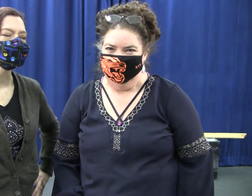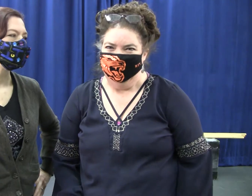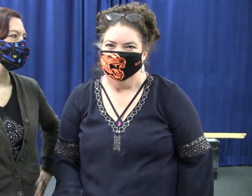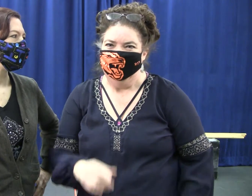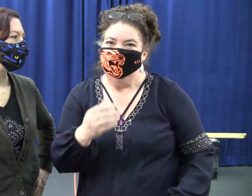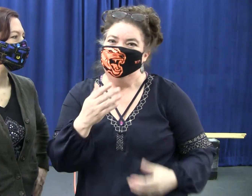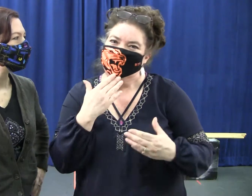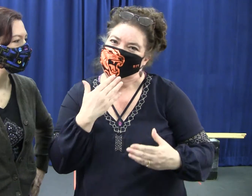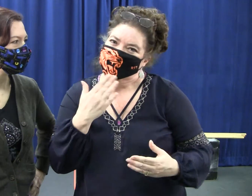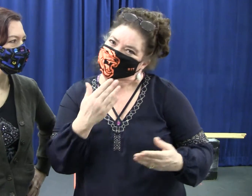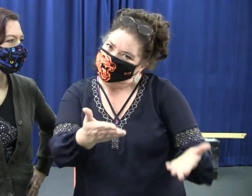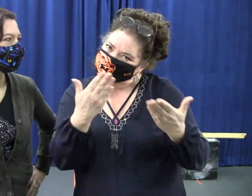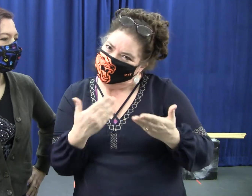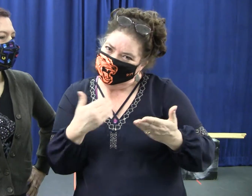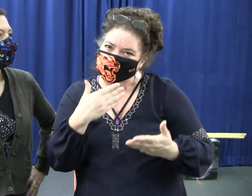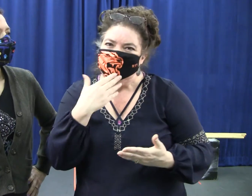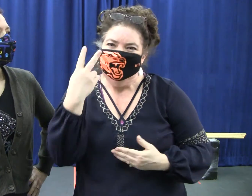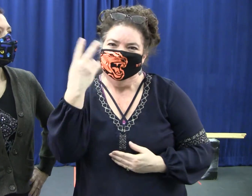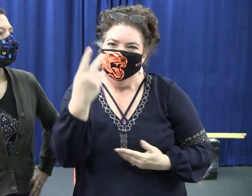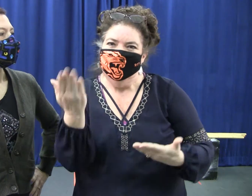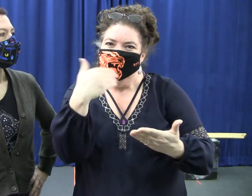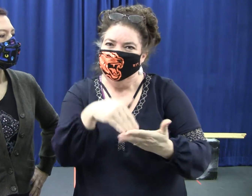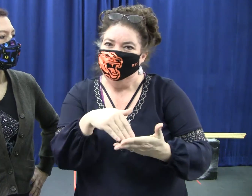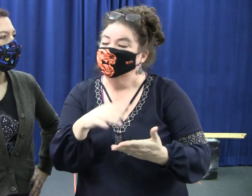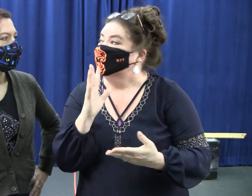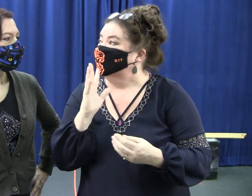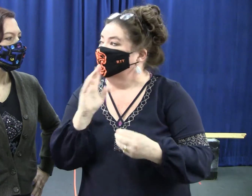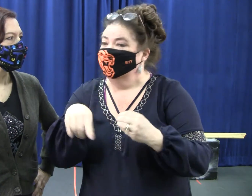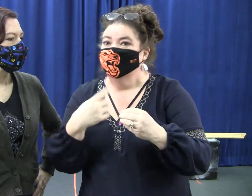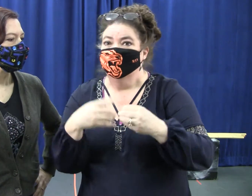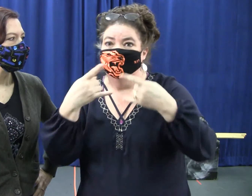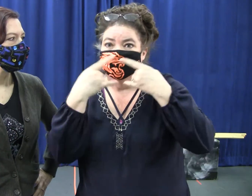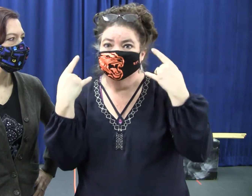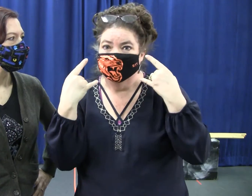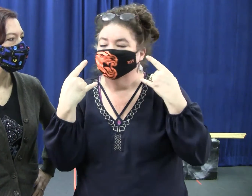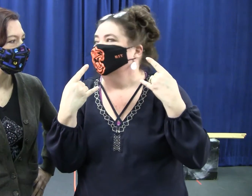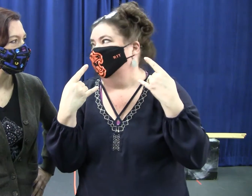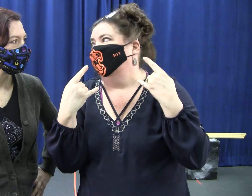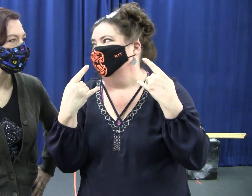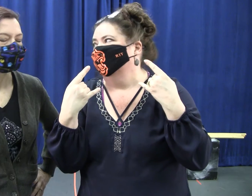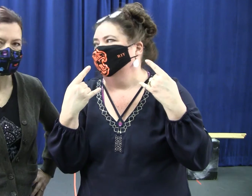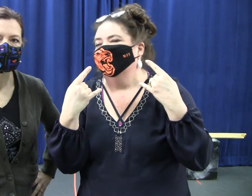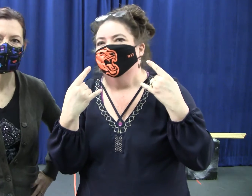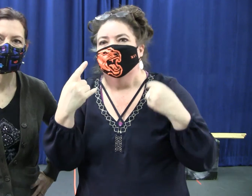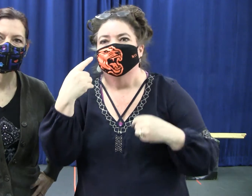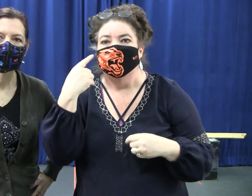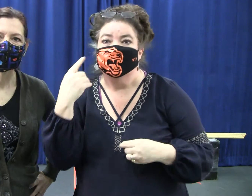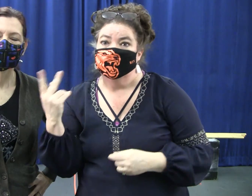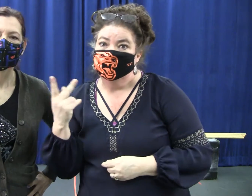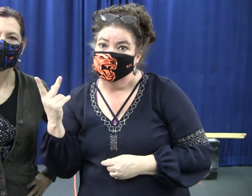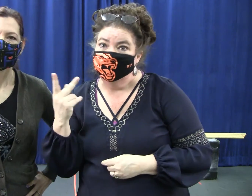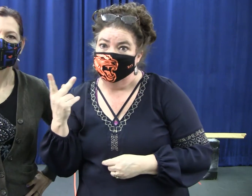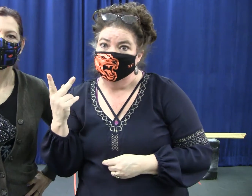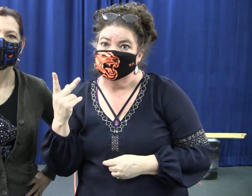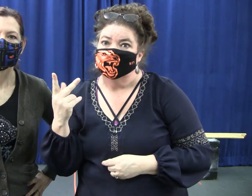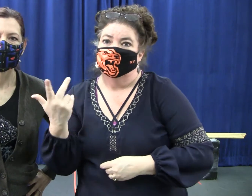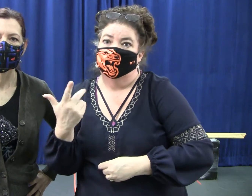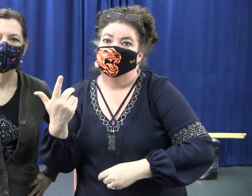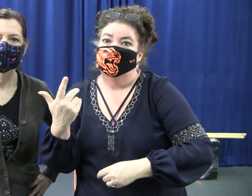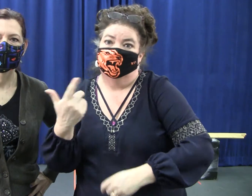you all again. Let's talk about these masks Luane. (Luane) Yeah! Well the two of us have